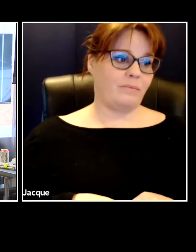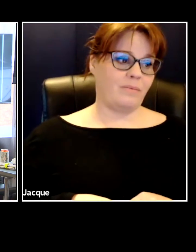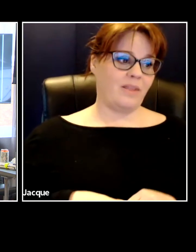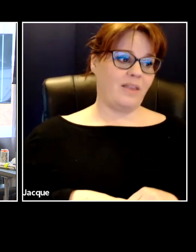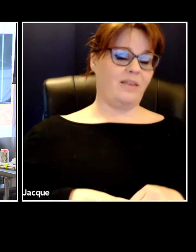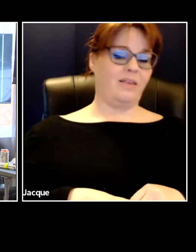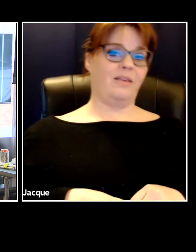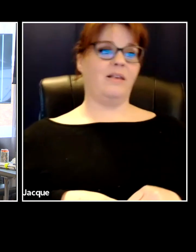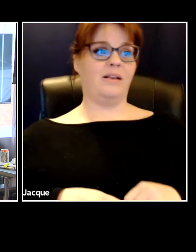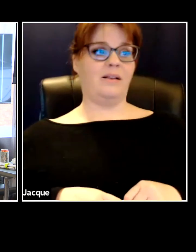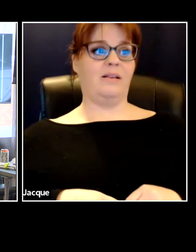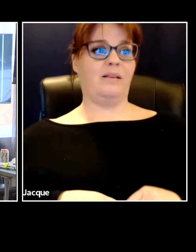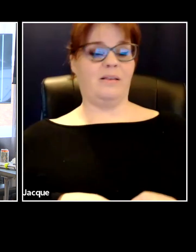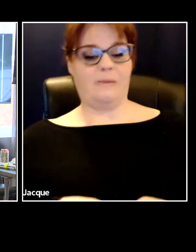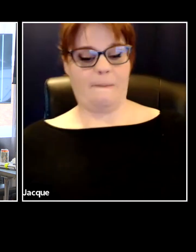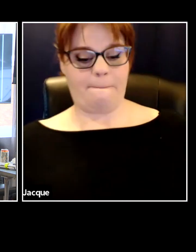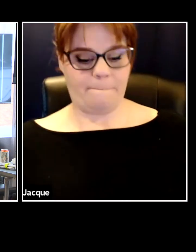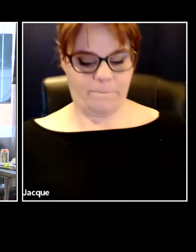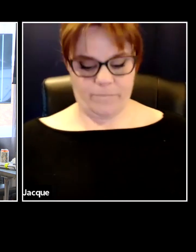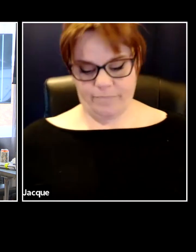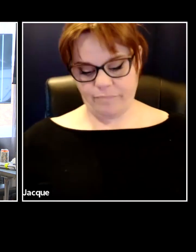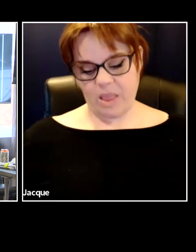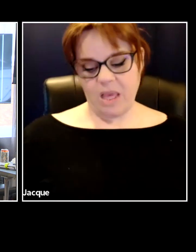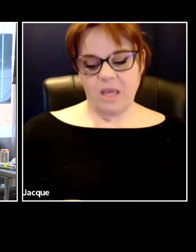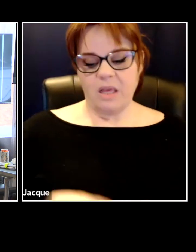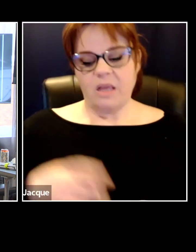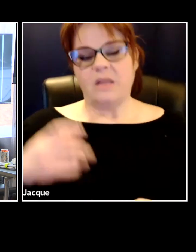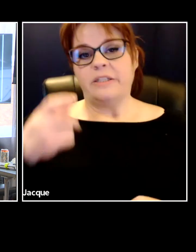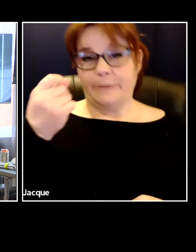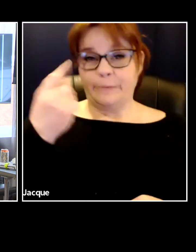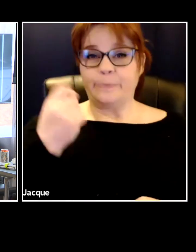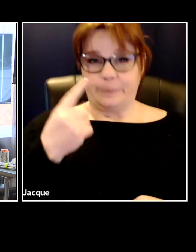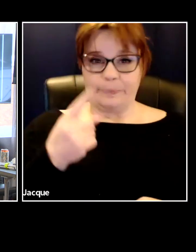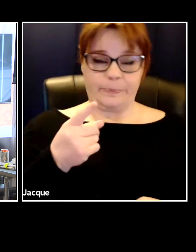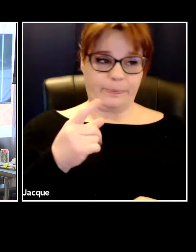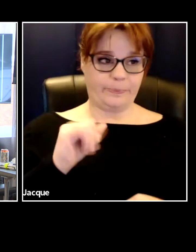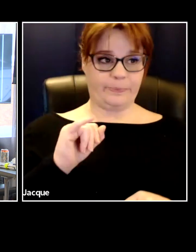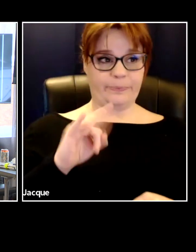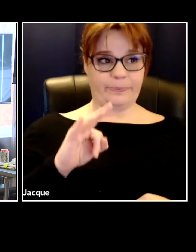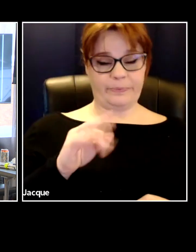I know. Just understanding that like you know if if you don't have that same sort